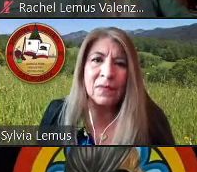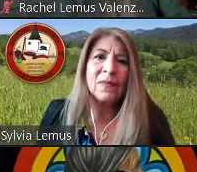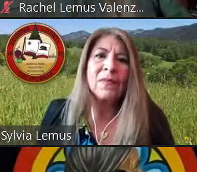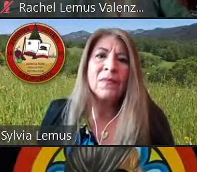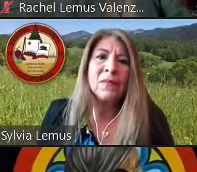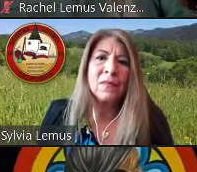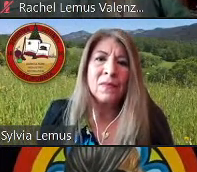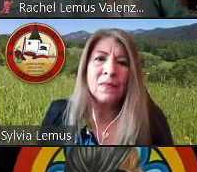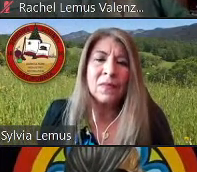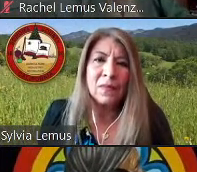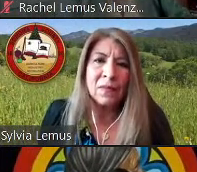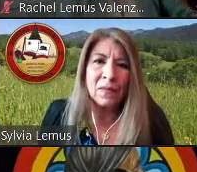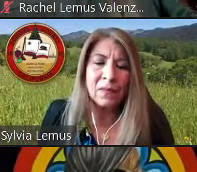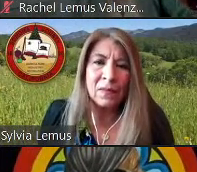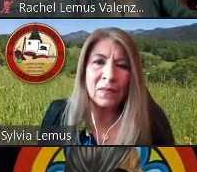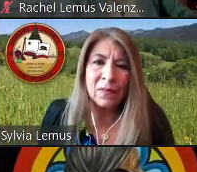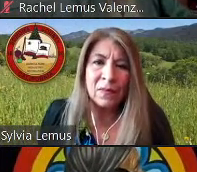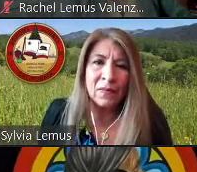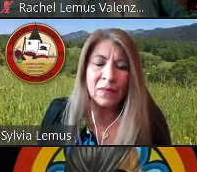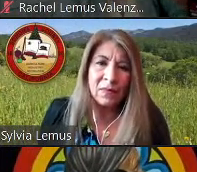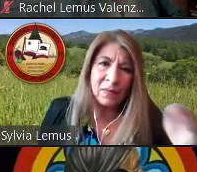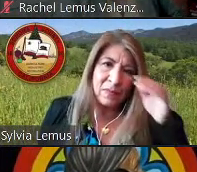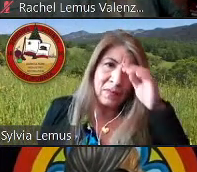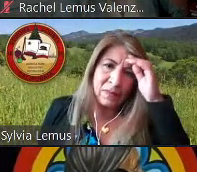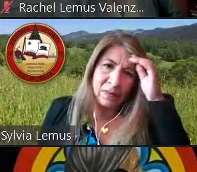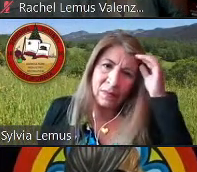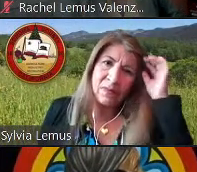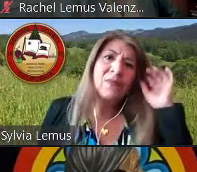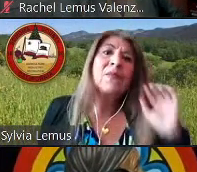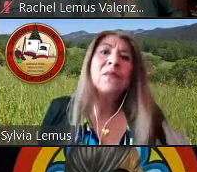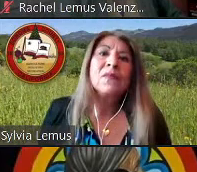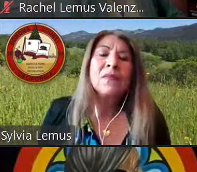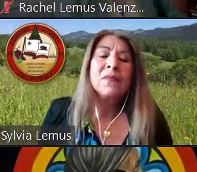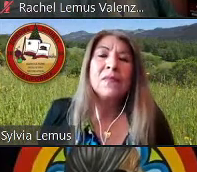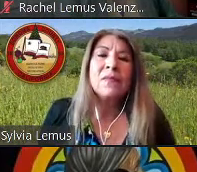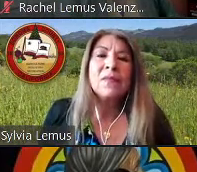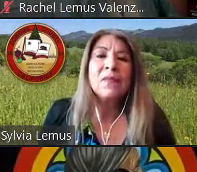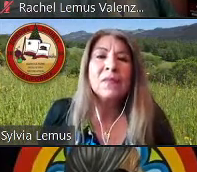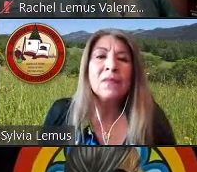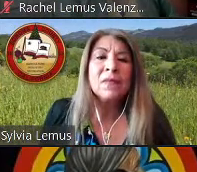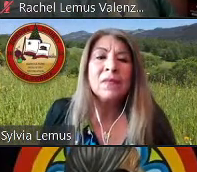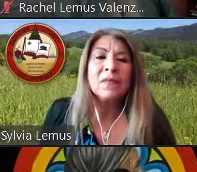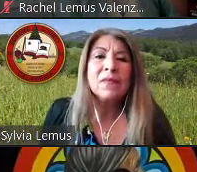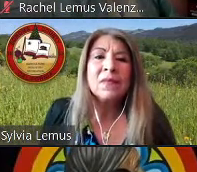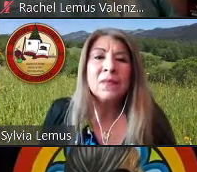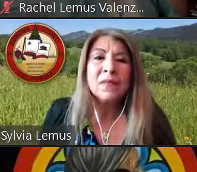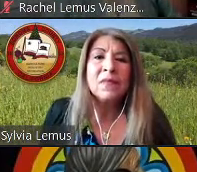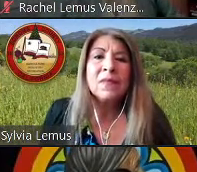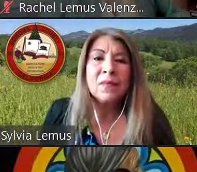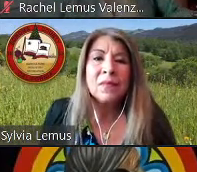So it doesn't mean they can do whatever they want to. They're just allowed to come to school.